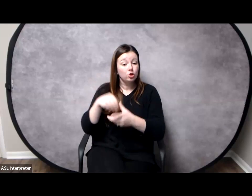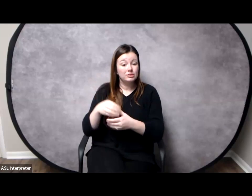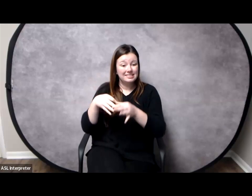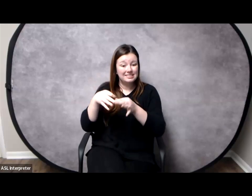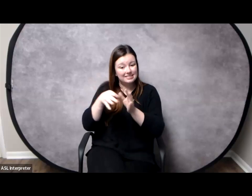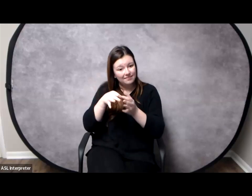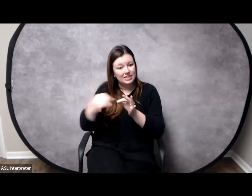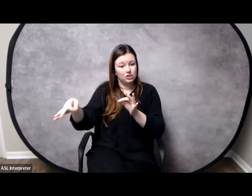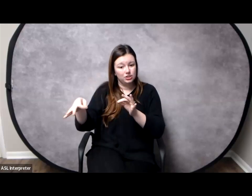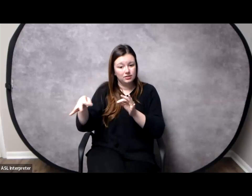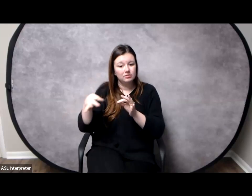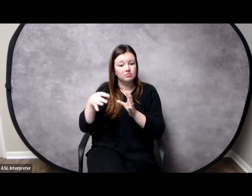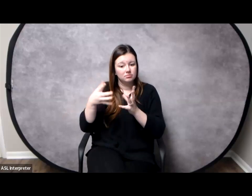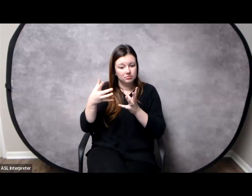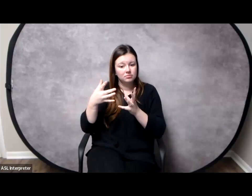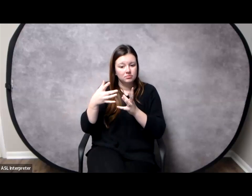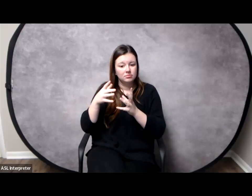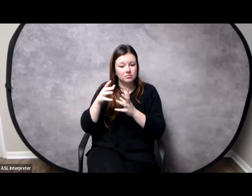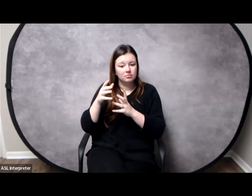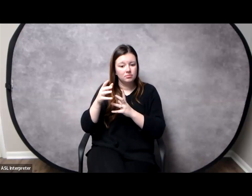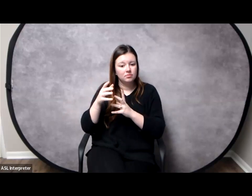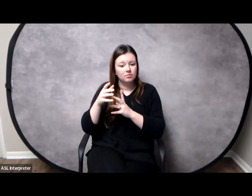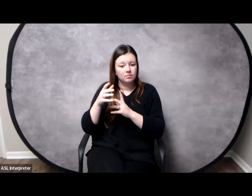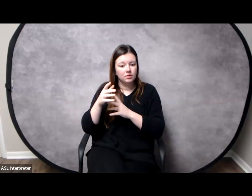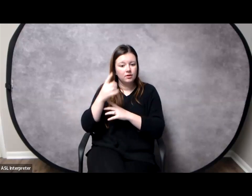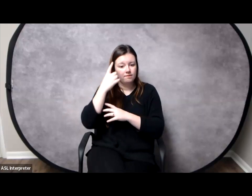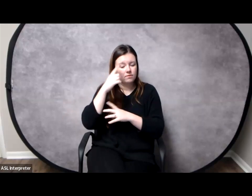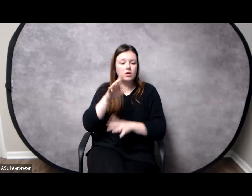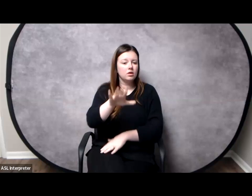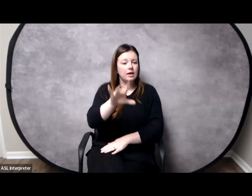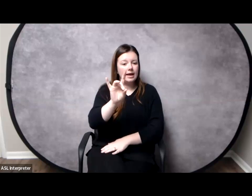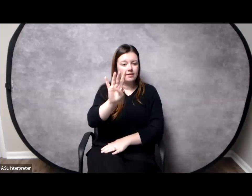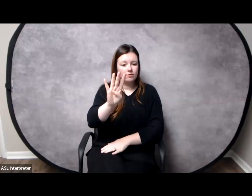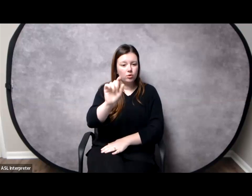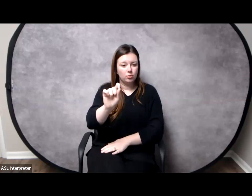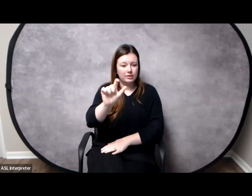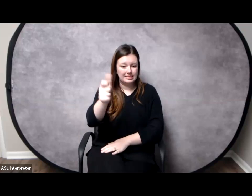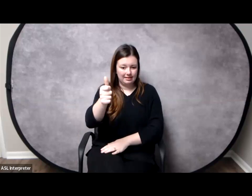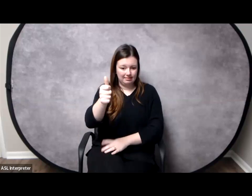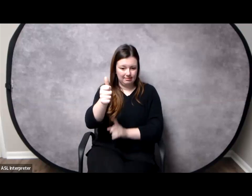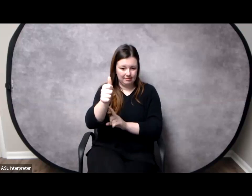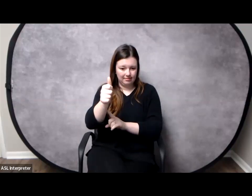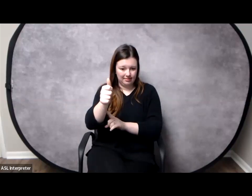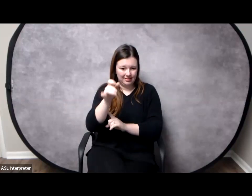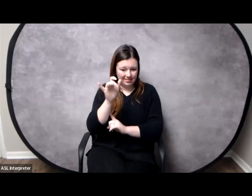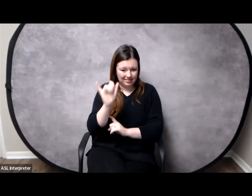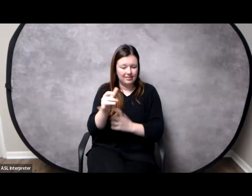It falls in the proposed definitions section, 84.10, which is a definition for